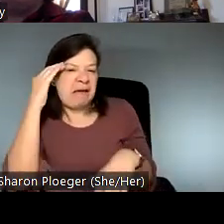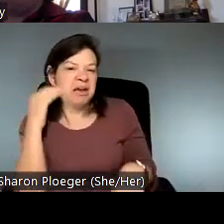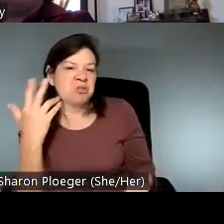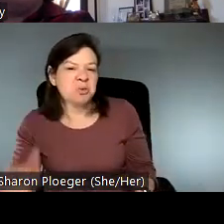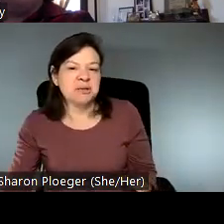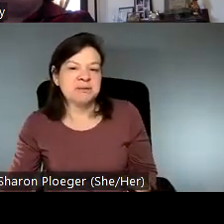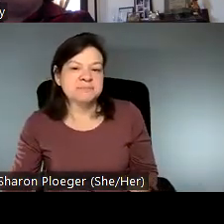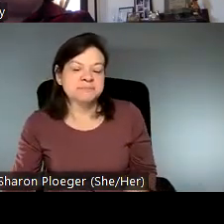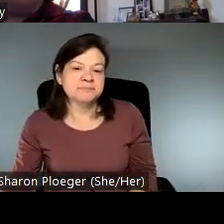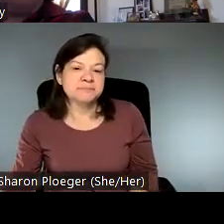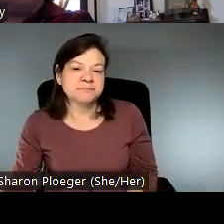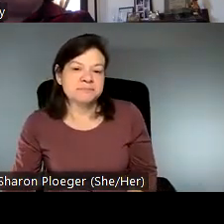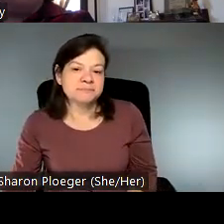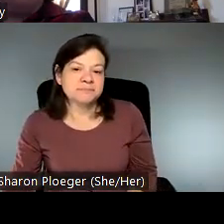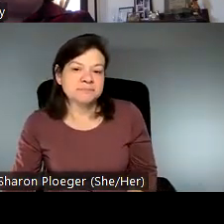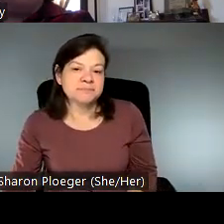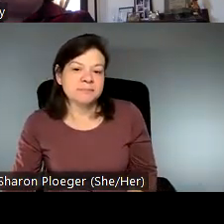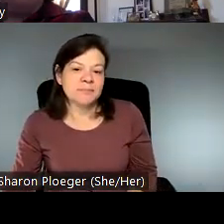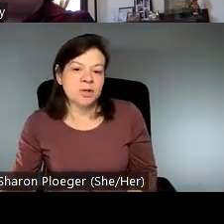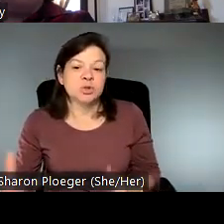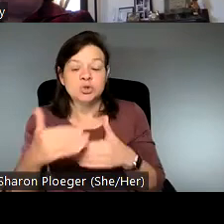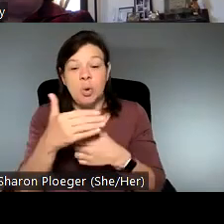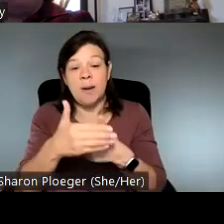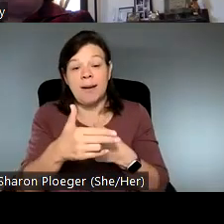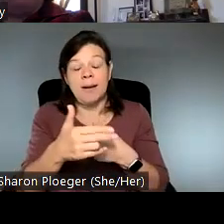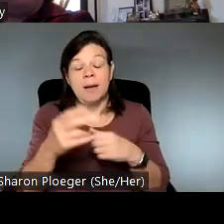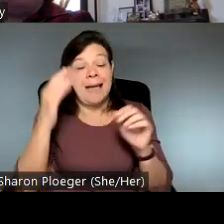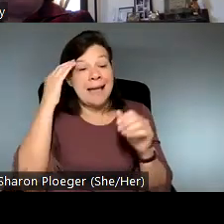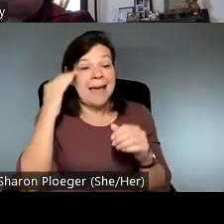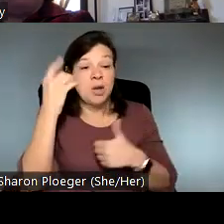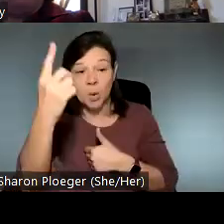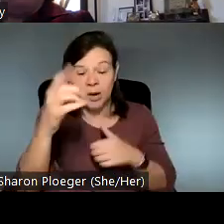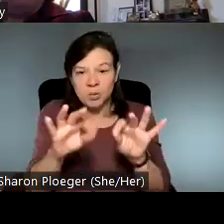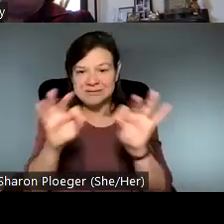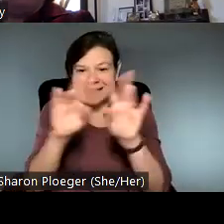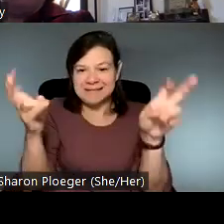So now we're at heading three. So heading one was the title, heading two were the key details where and when,